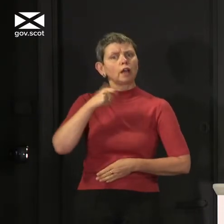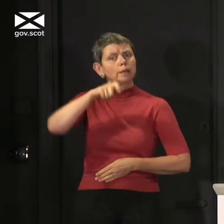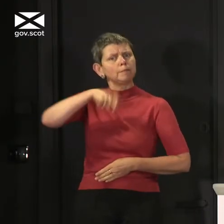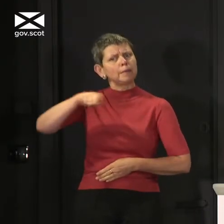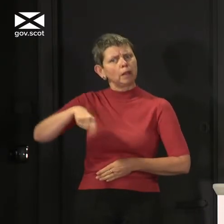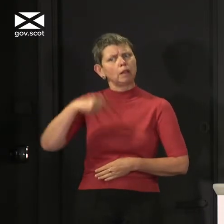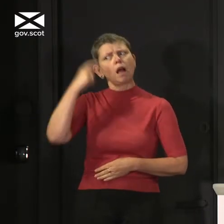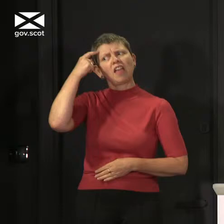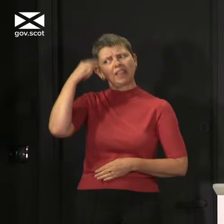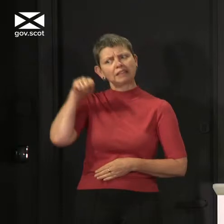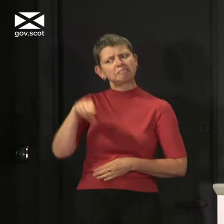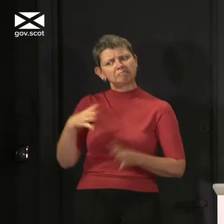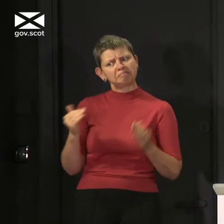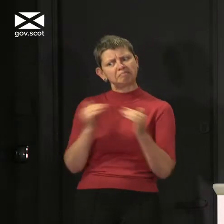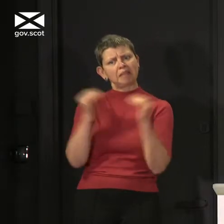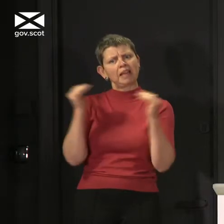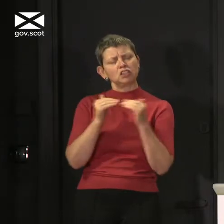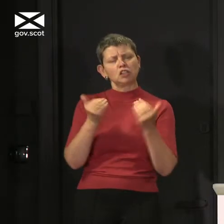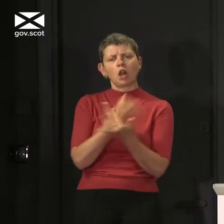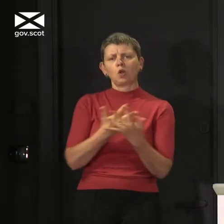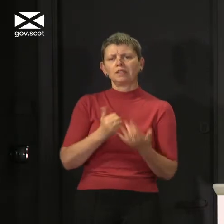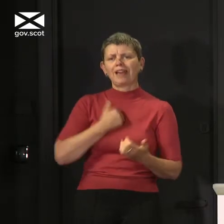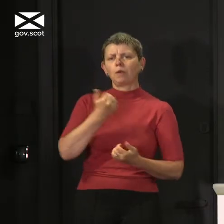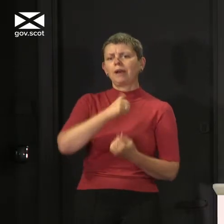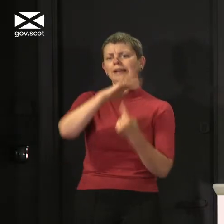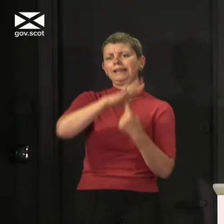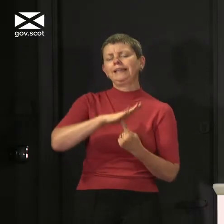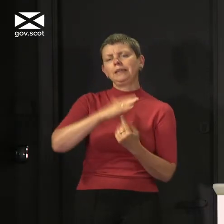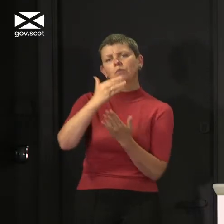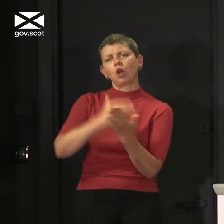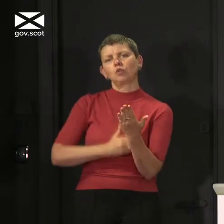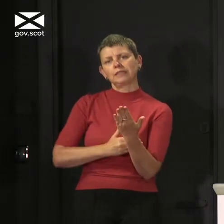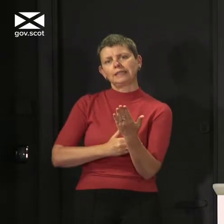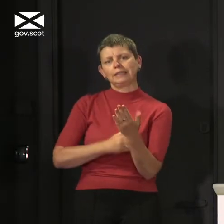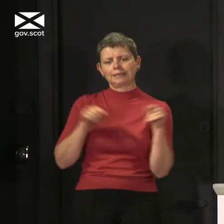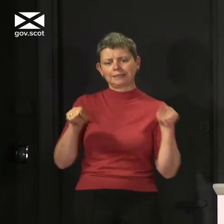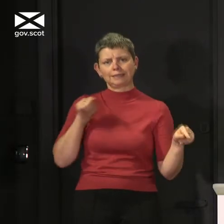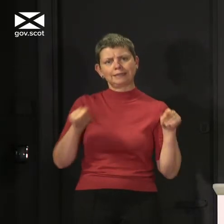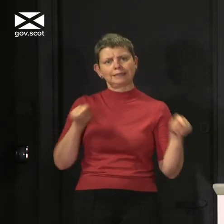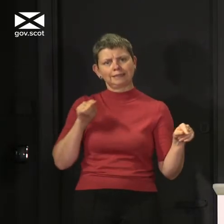with many of the key priorities identified in today's report so I can confirm today that